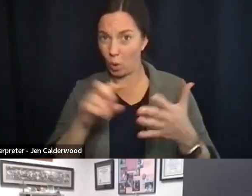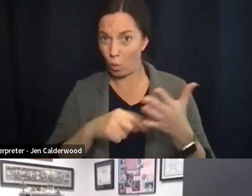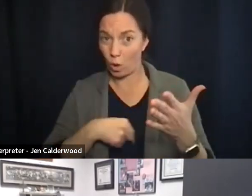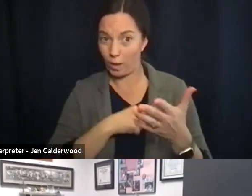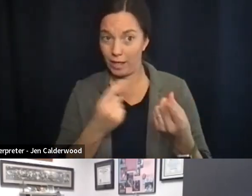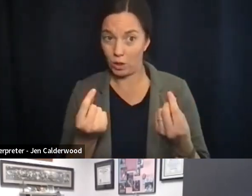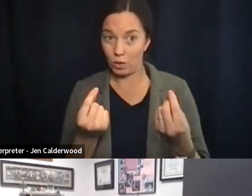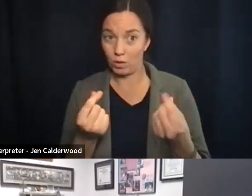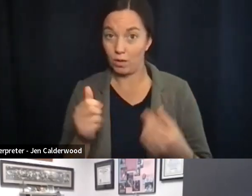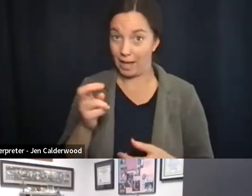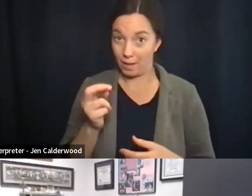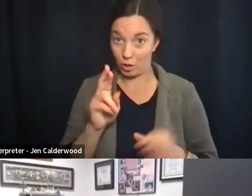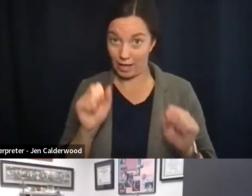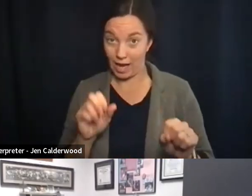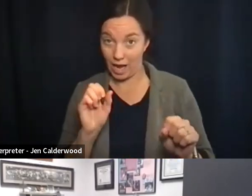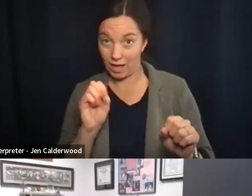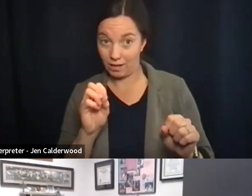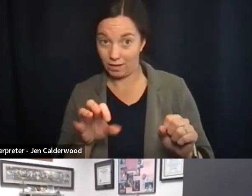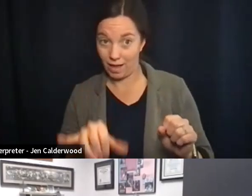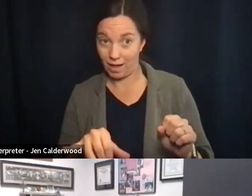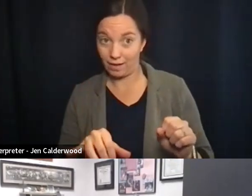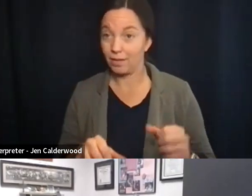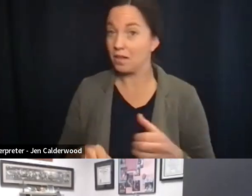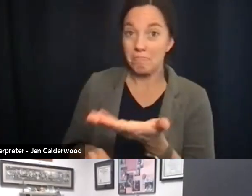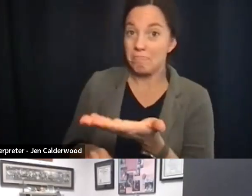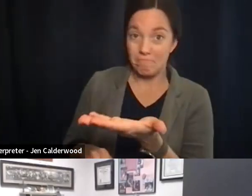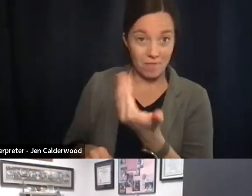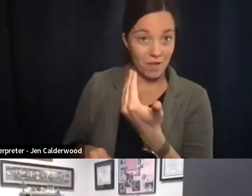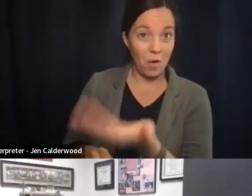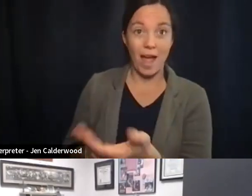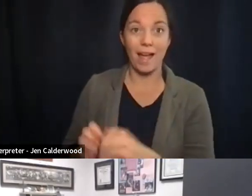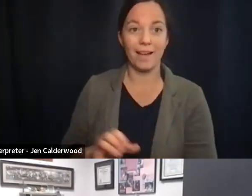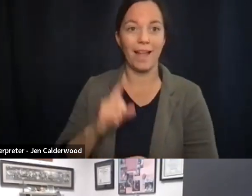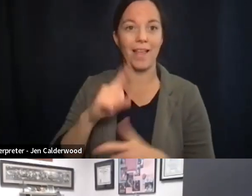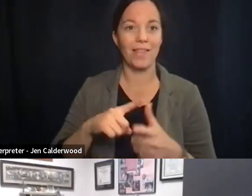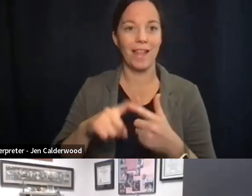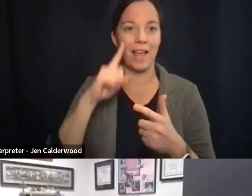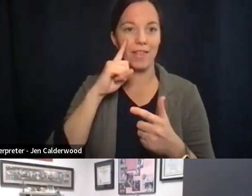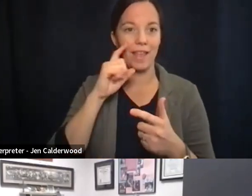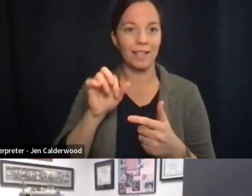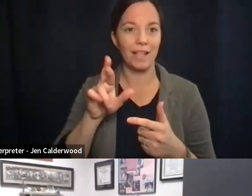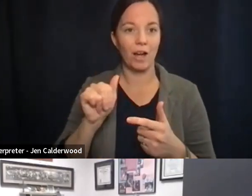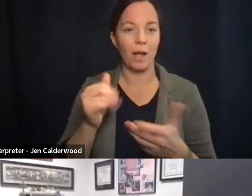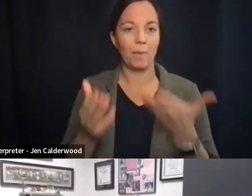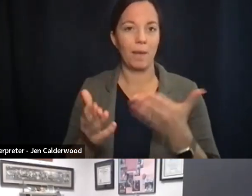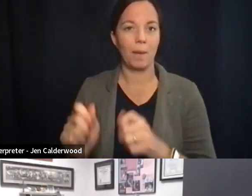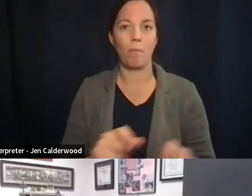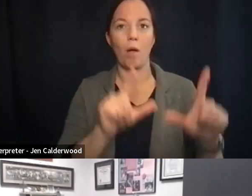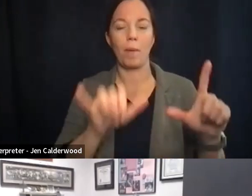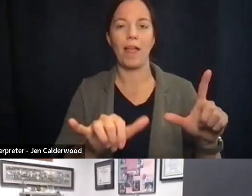And amber is okay. Can I just roll into what we did And Amber is it okay can I just roll into what we did? I kind of am I I kinda am. I know I'm sorry. Okay.